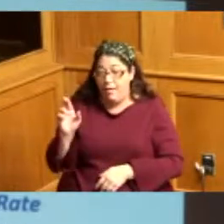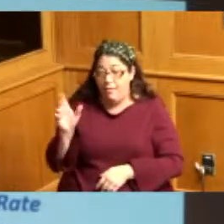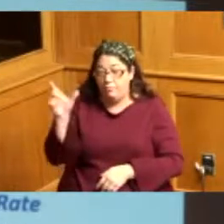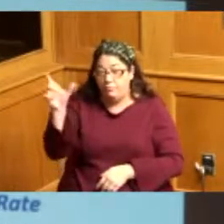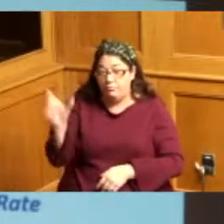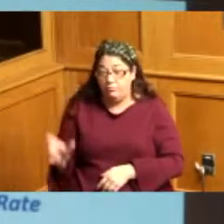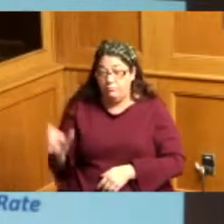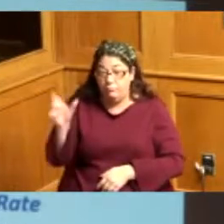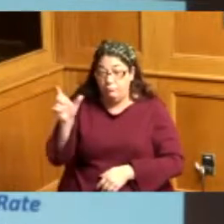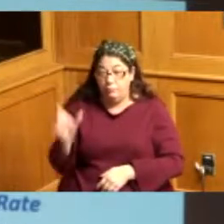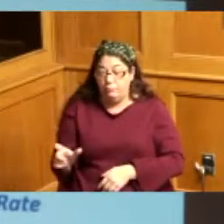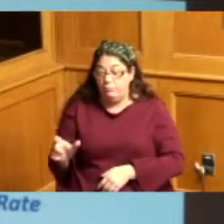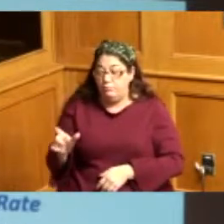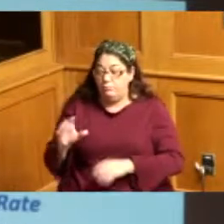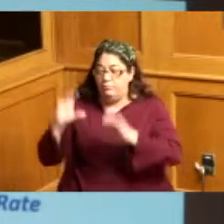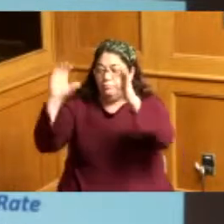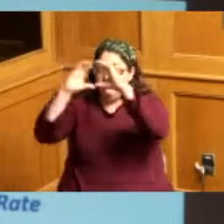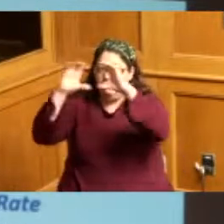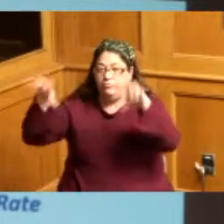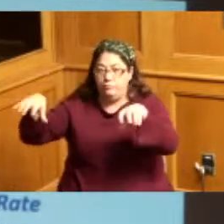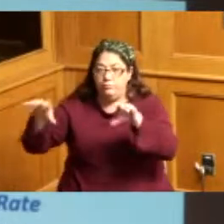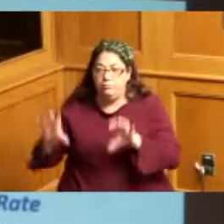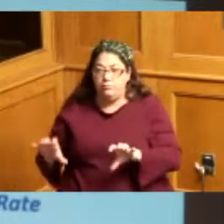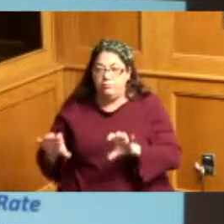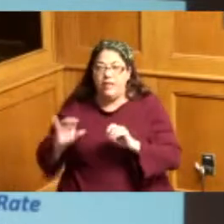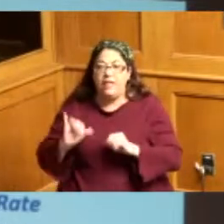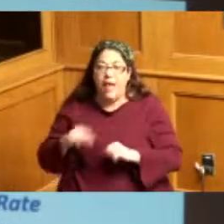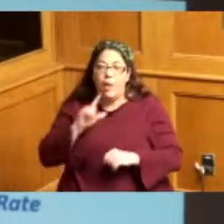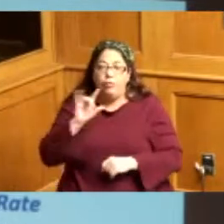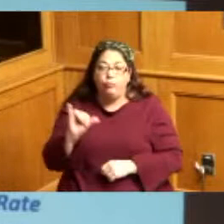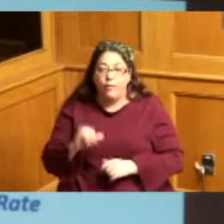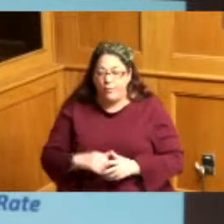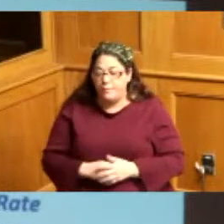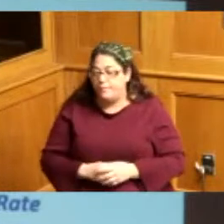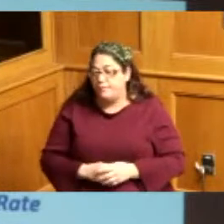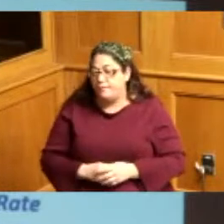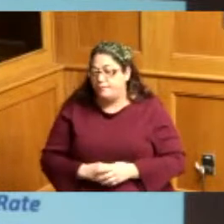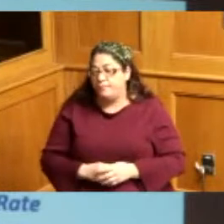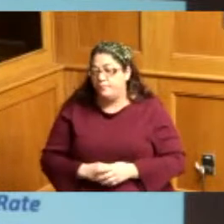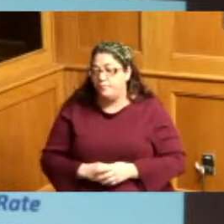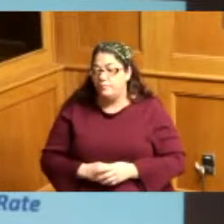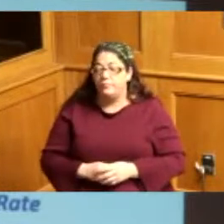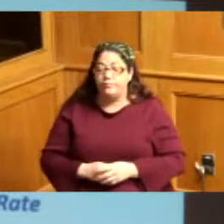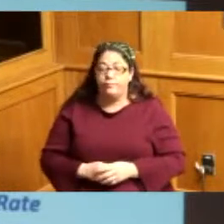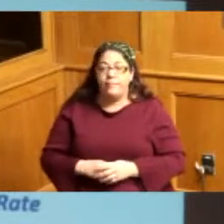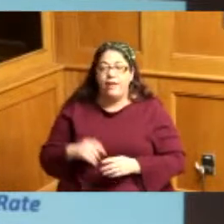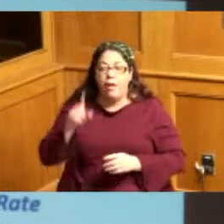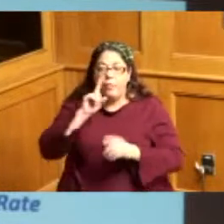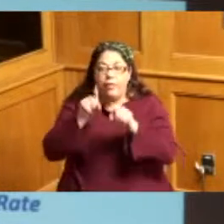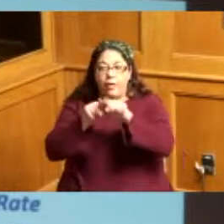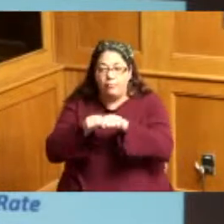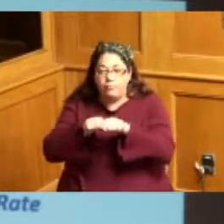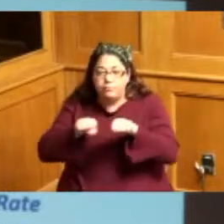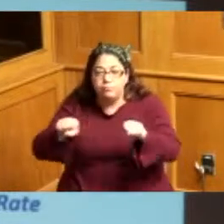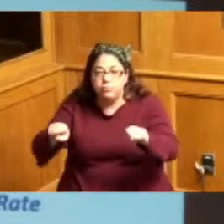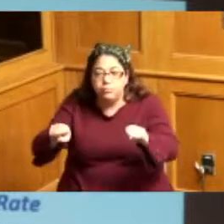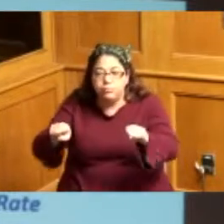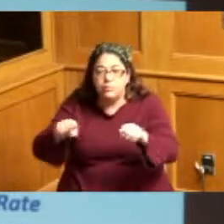and so what this will do ultimately is is breaks out or bifurcates the charges the costs rather the